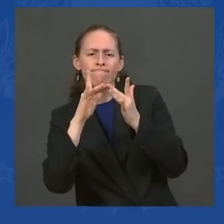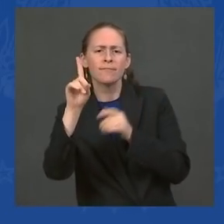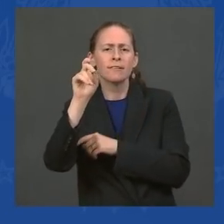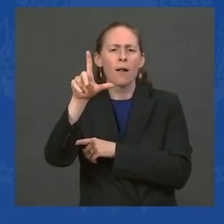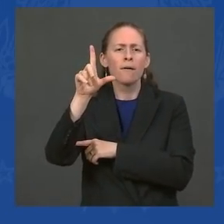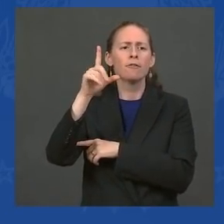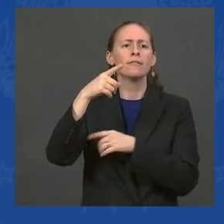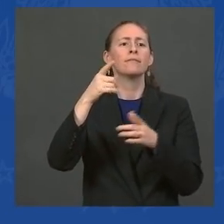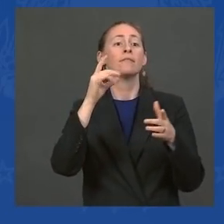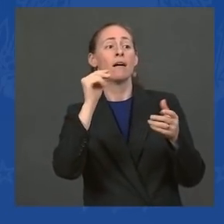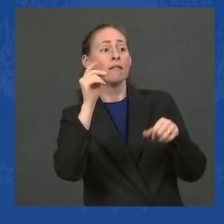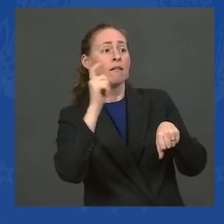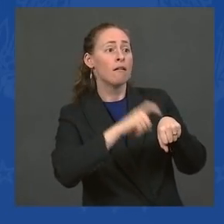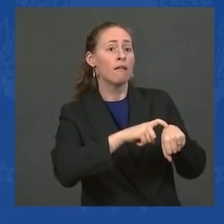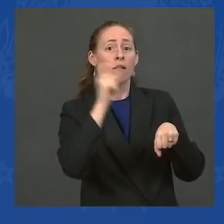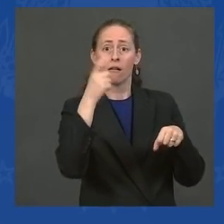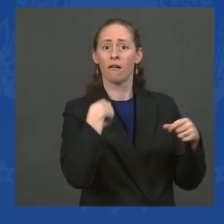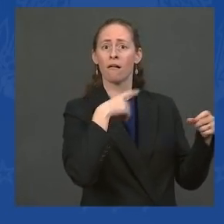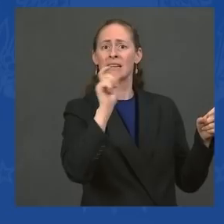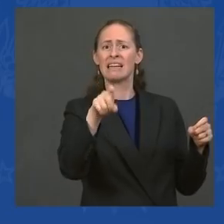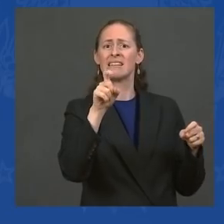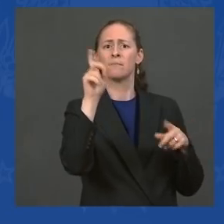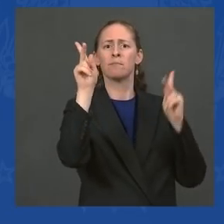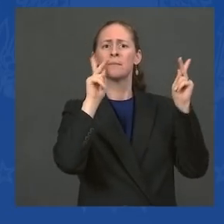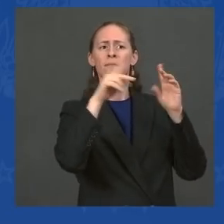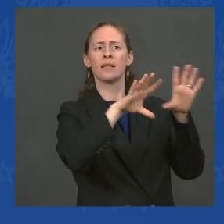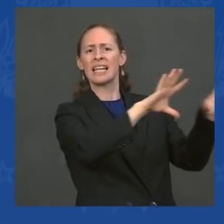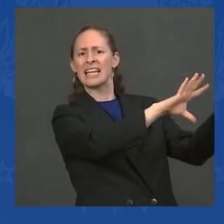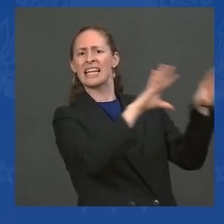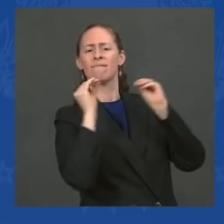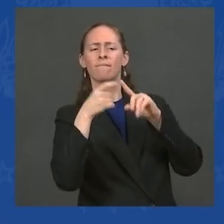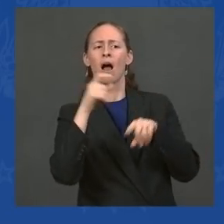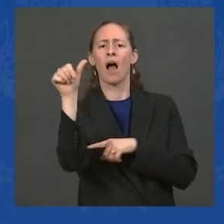And we're continuing to get people out. Thank you for what you do. I really mean it.